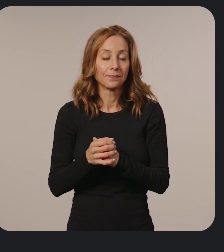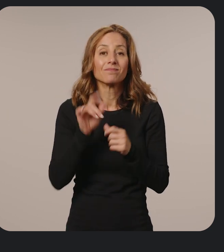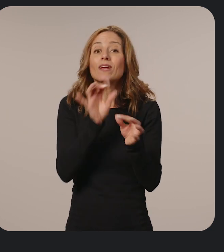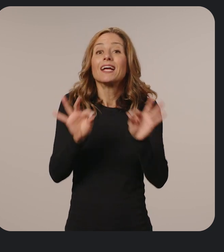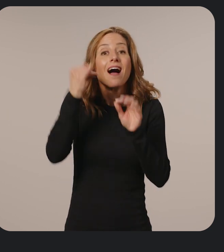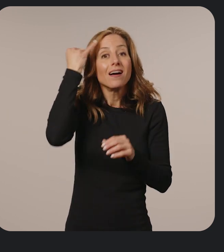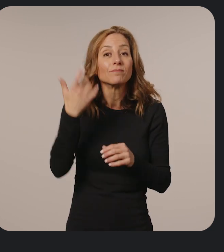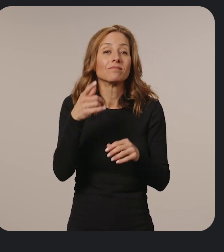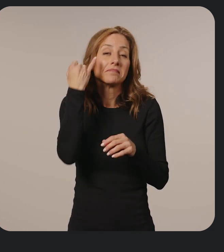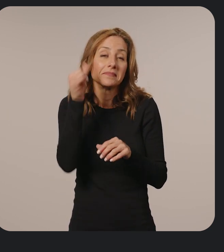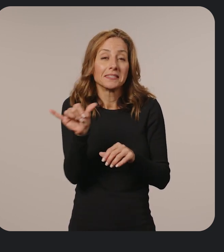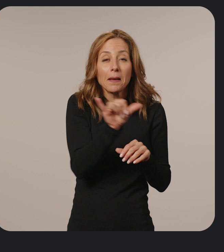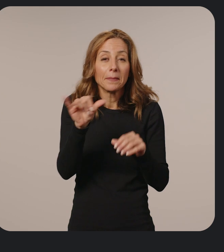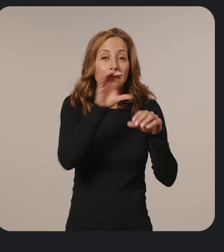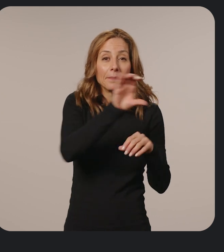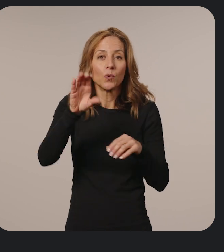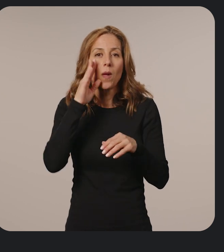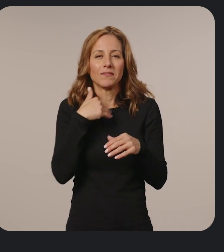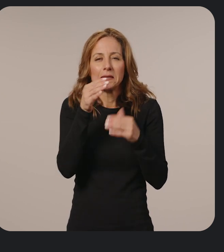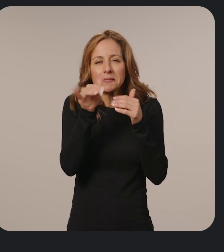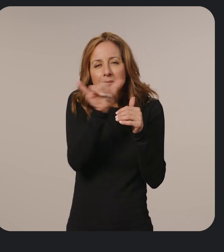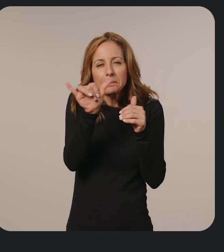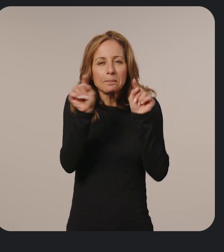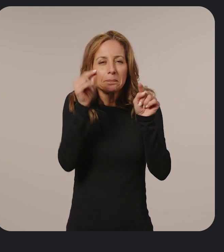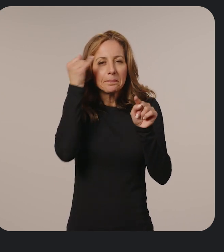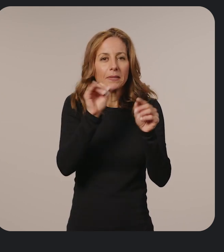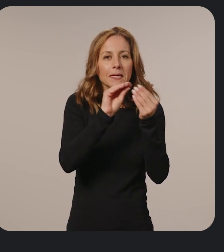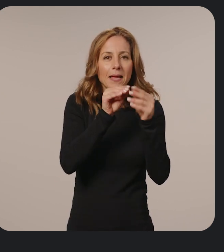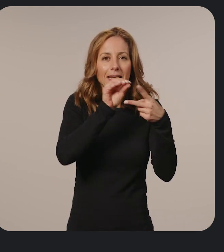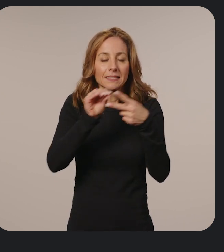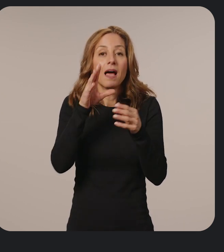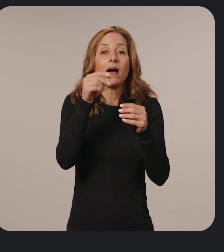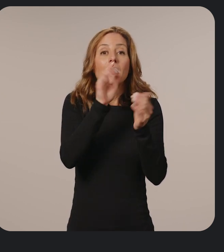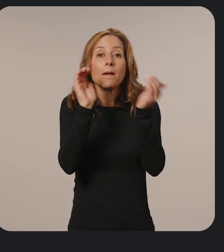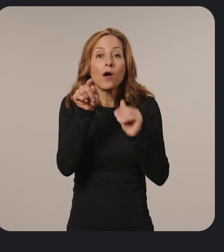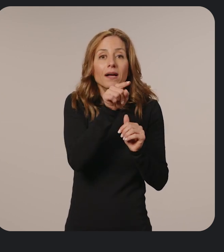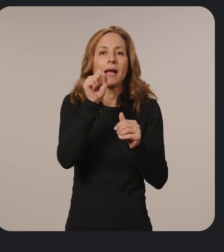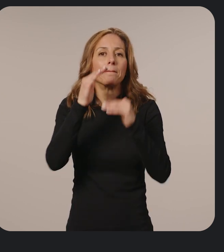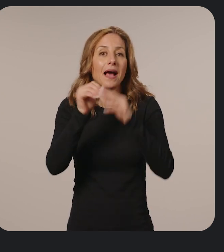And by comparing these, you can build applications for search. Now, if that seems a little abstract, that's totally OK.